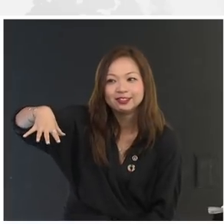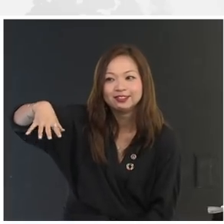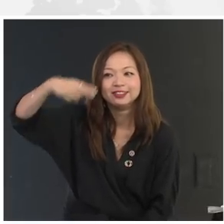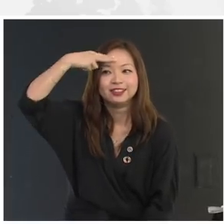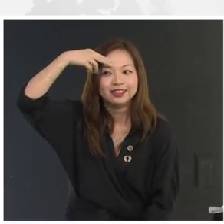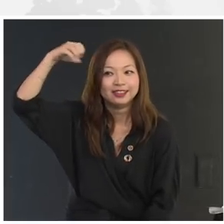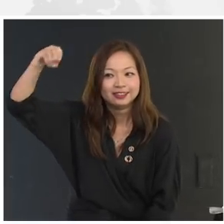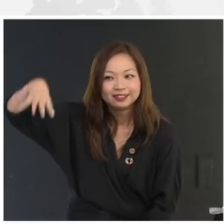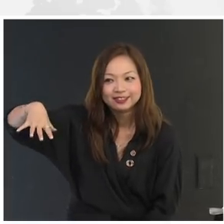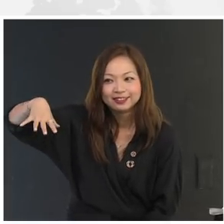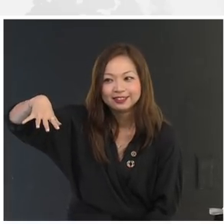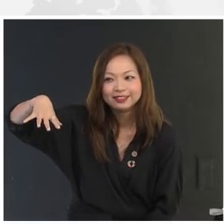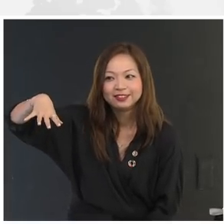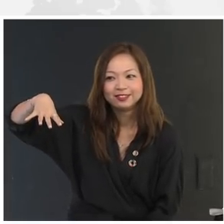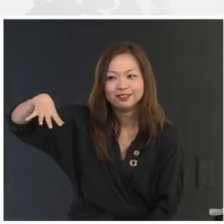introduce you